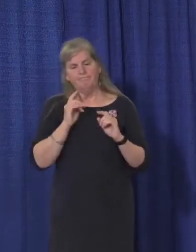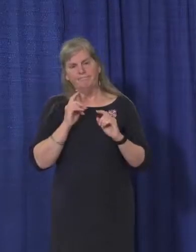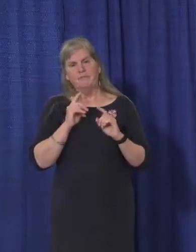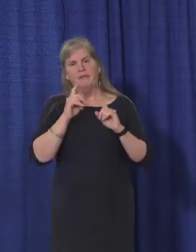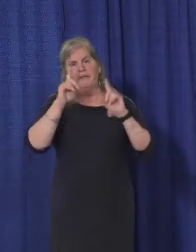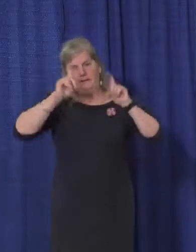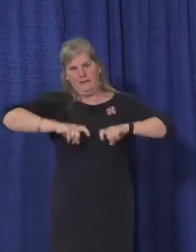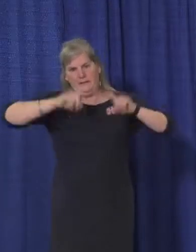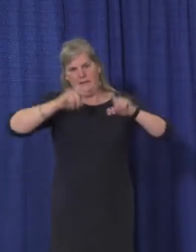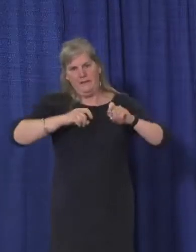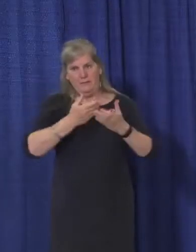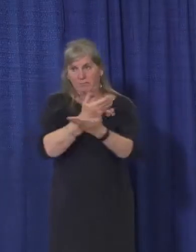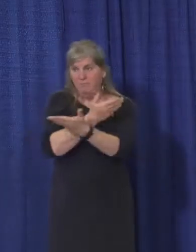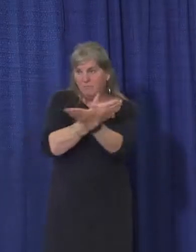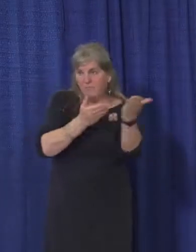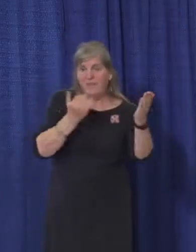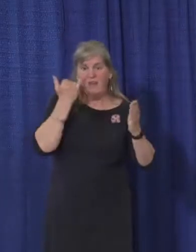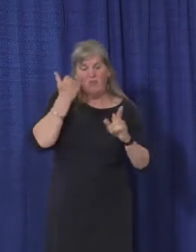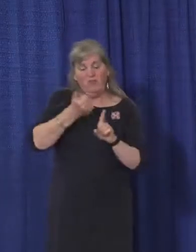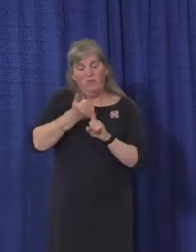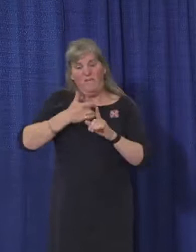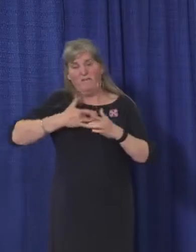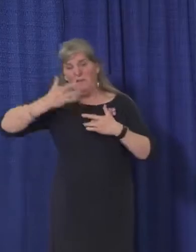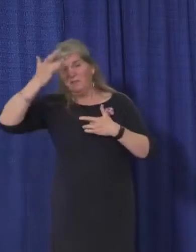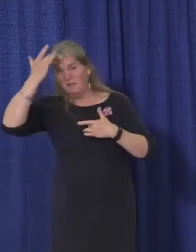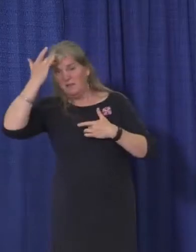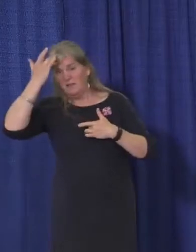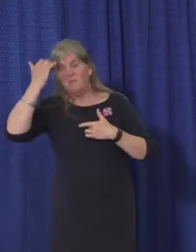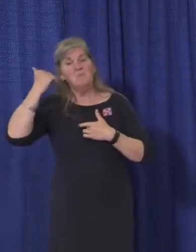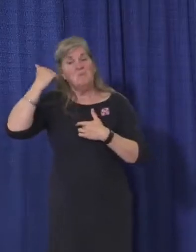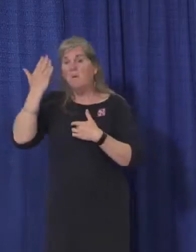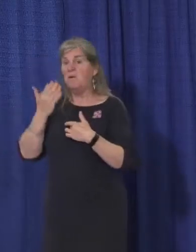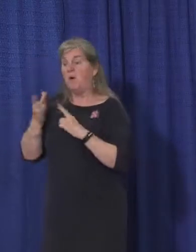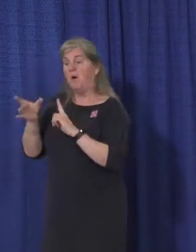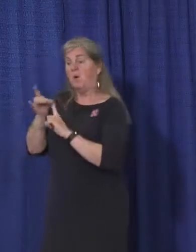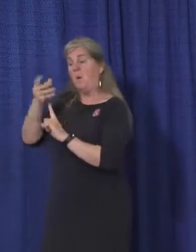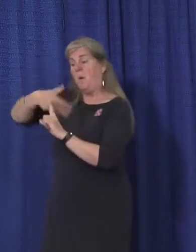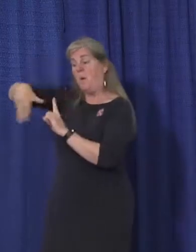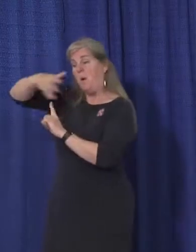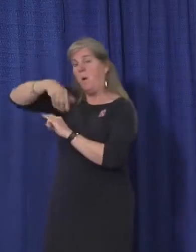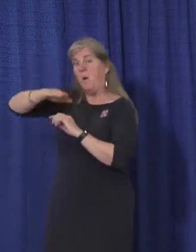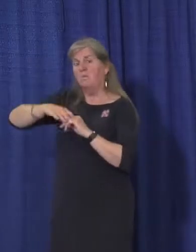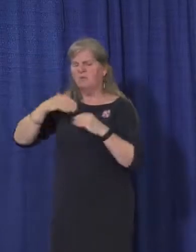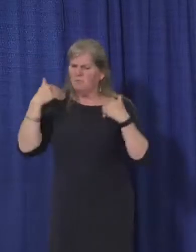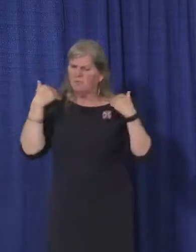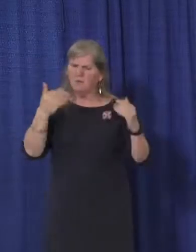many people as possible. Anyone with symptoms even without a known exposure should